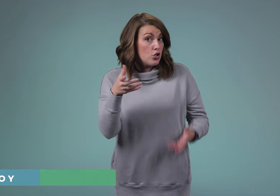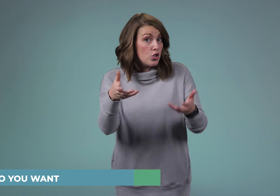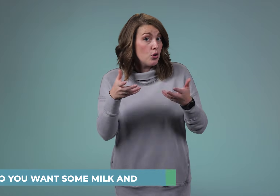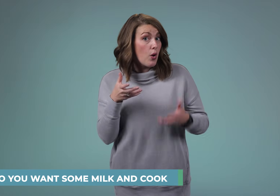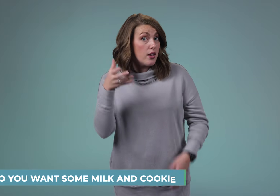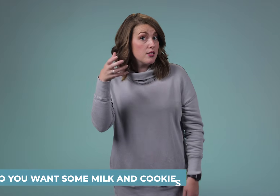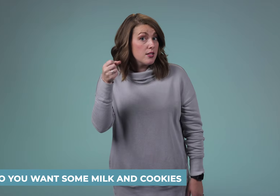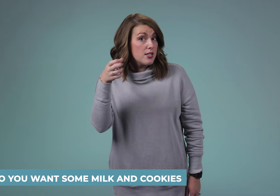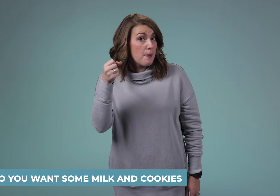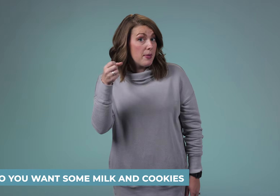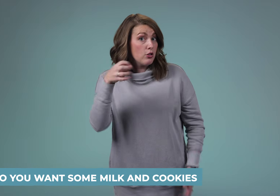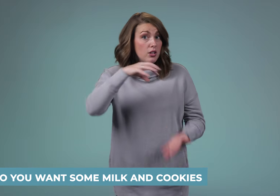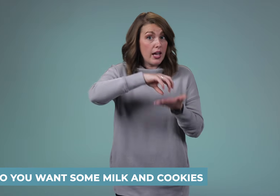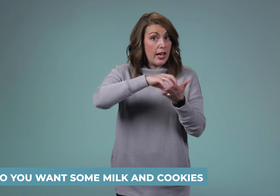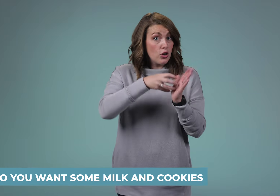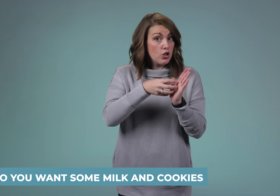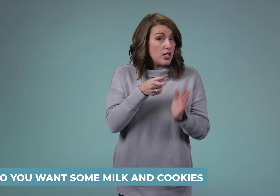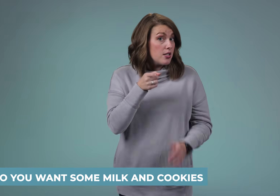Do you want some milk and cookies?